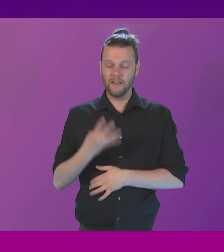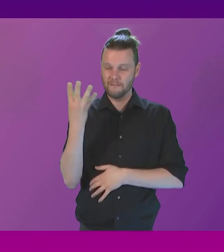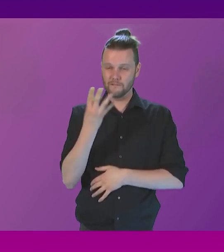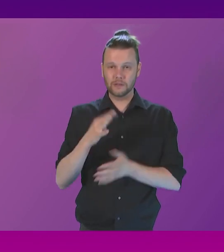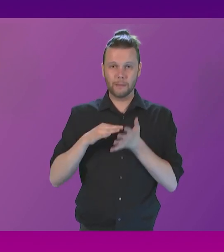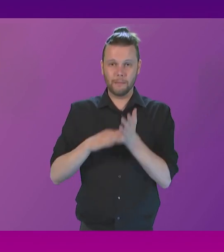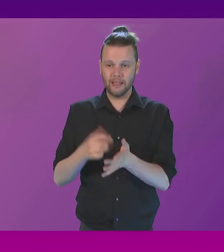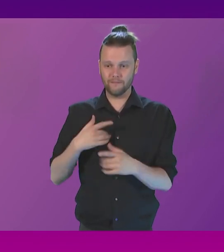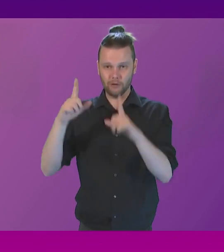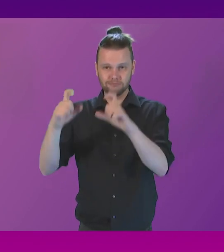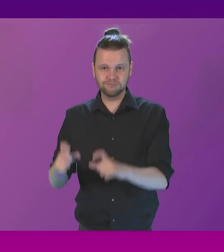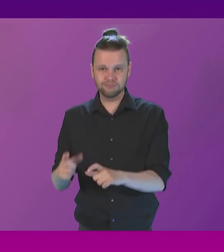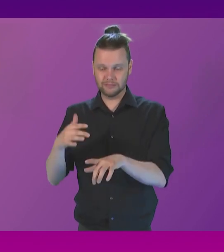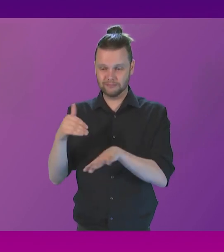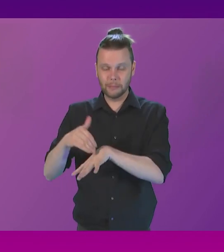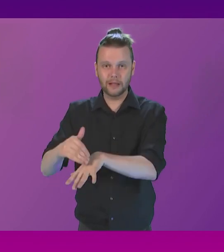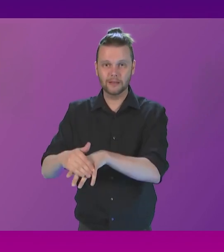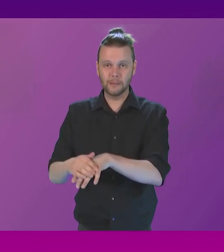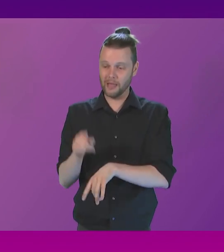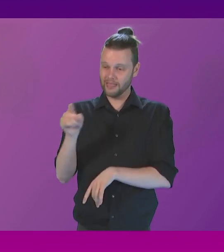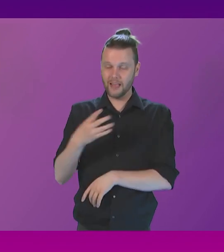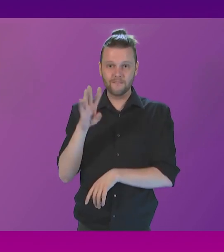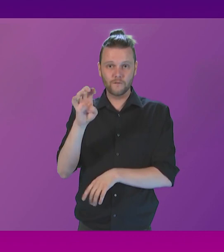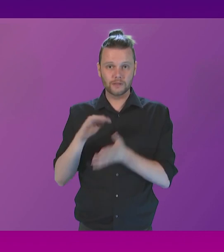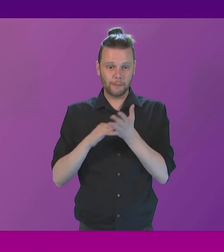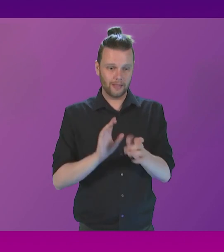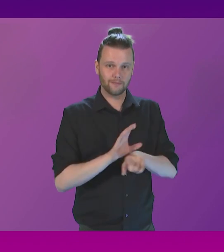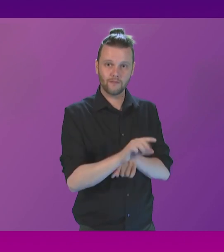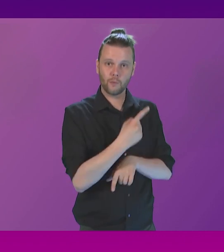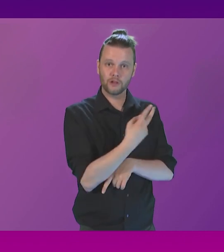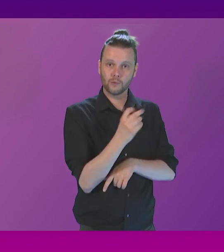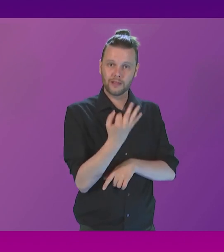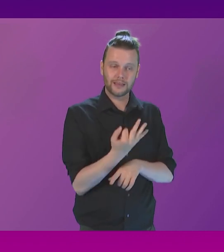demand for imaging—money that, instead, could have employed 139 full-time consultants—and